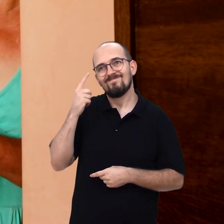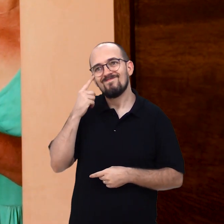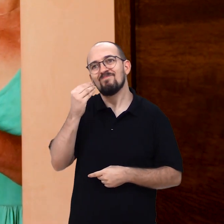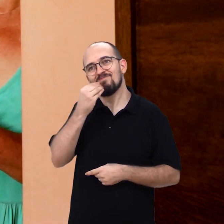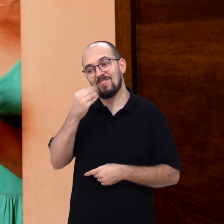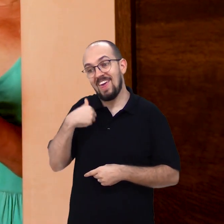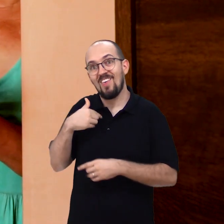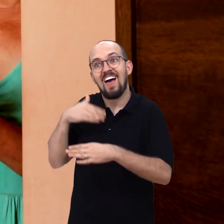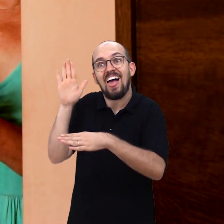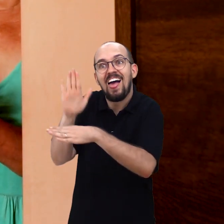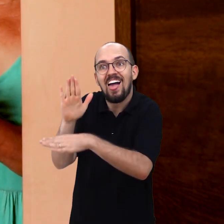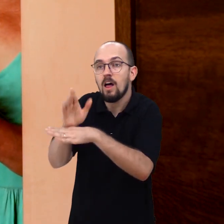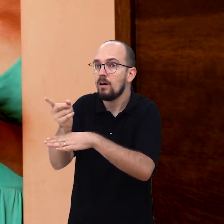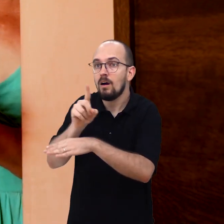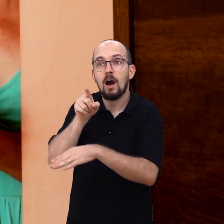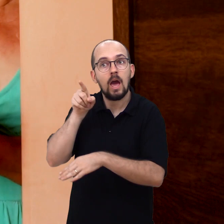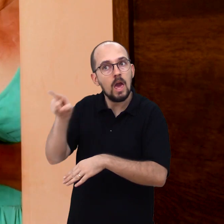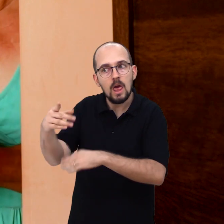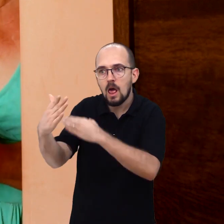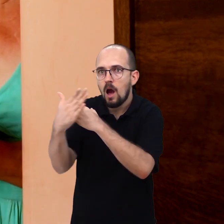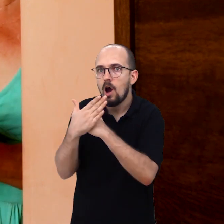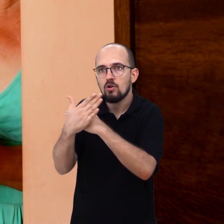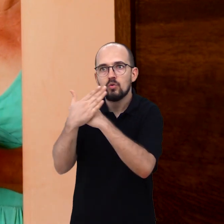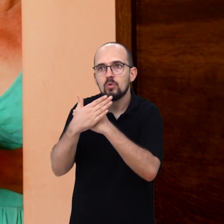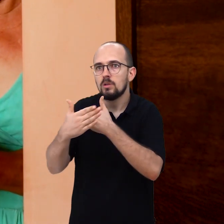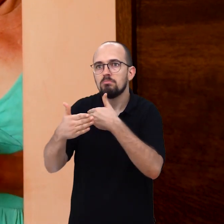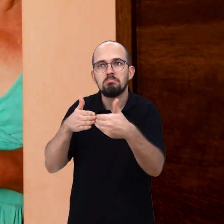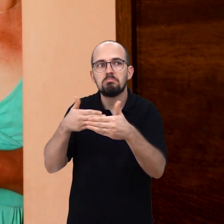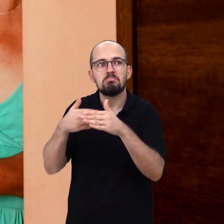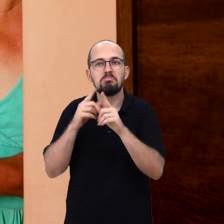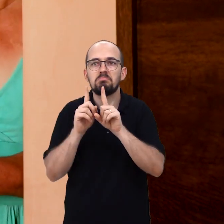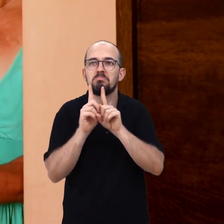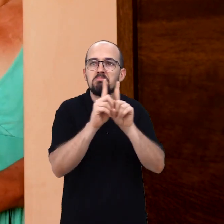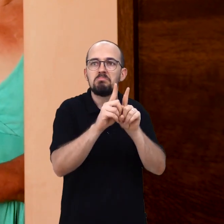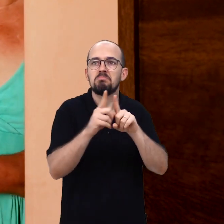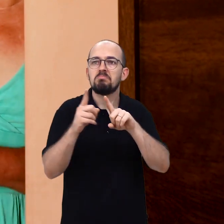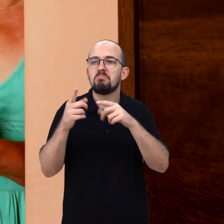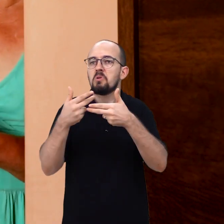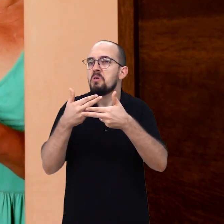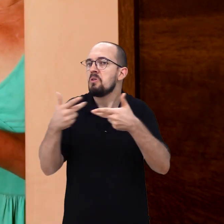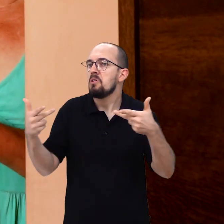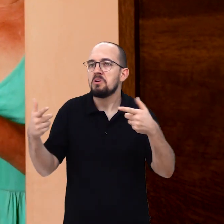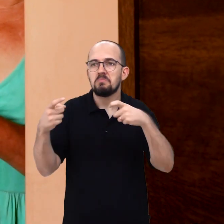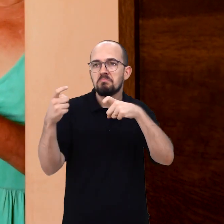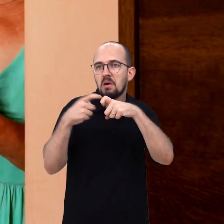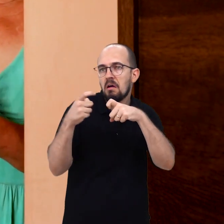Instead of having to help him myself, he was always the one helping me Accompanying me. Instead of having to accompany him